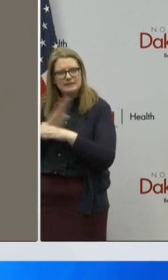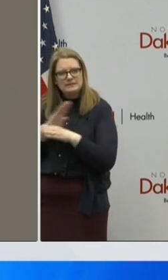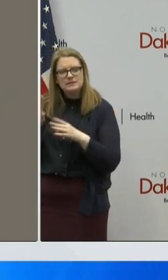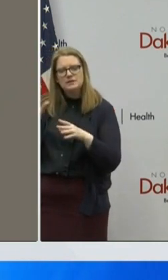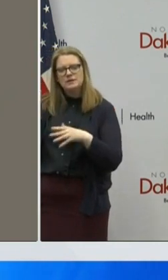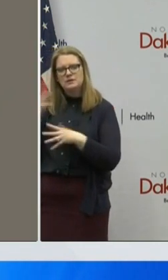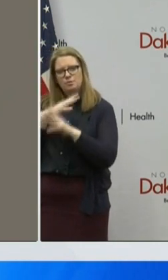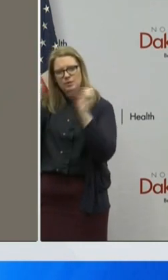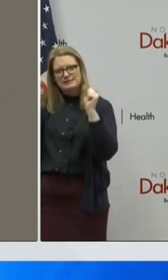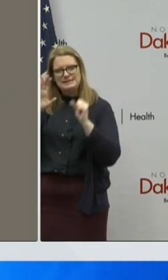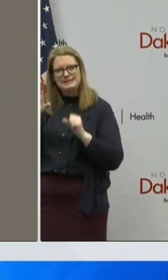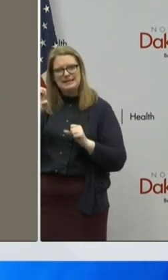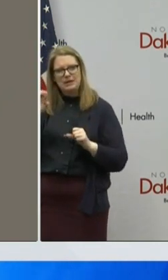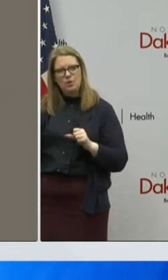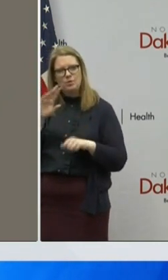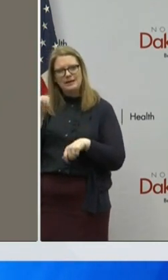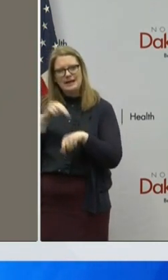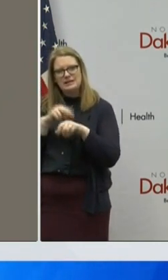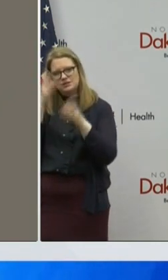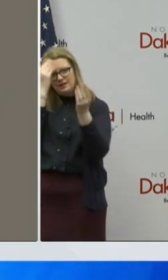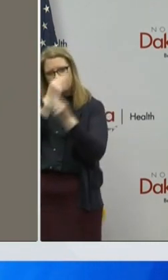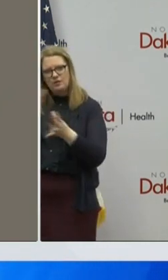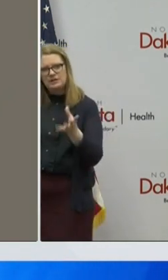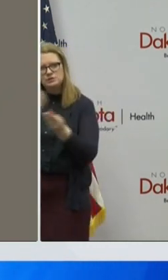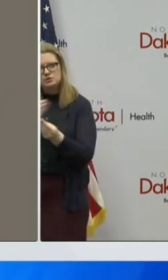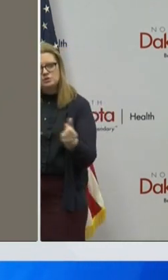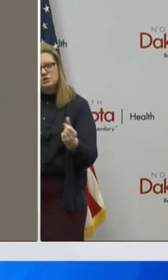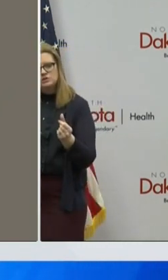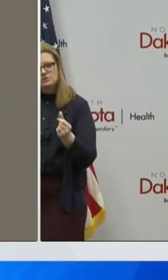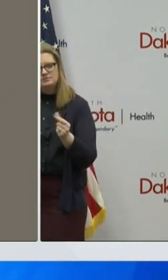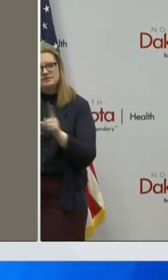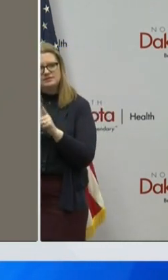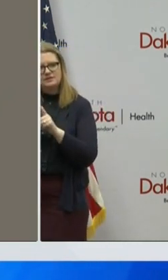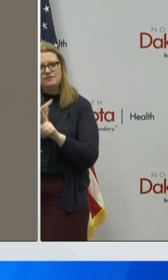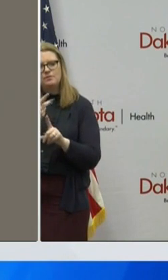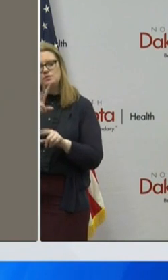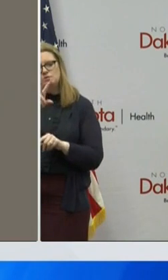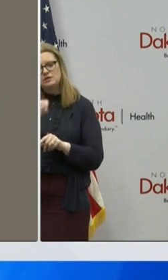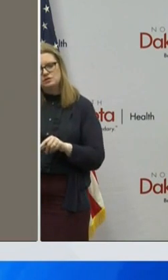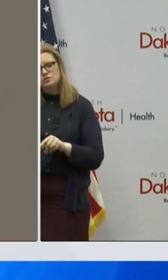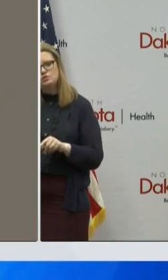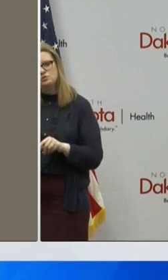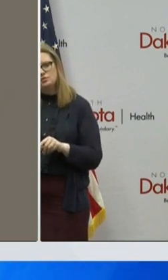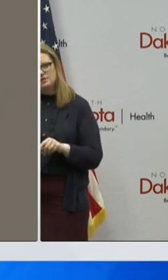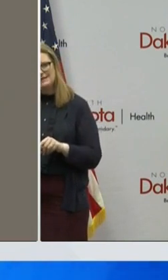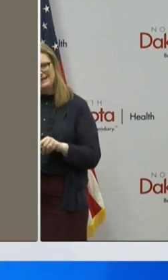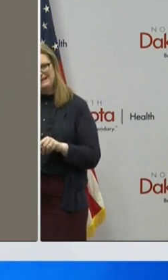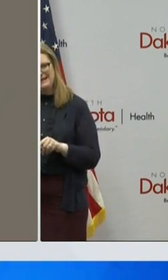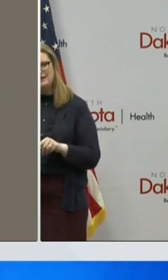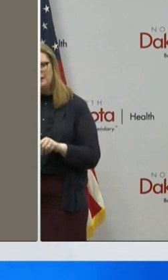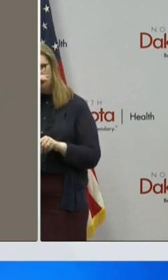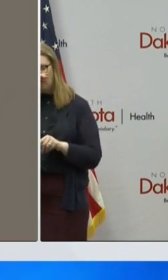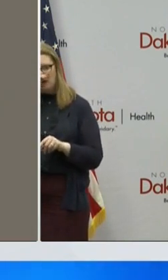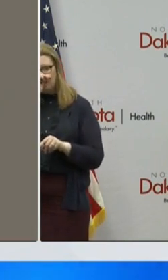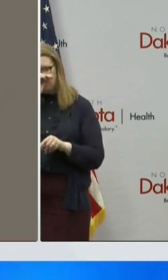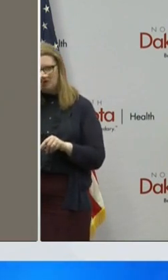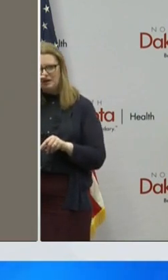SERVE OUR STATE, SO WE WELCOME VERN DOSH, SERVING IN THE